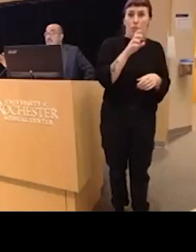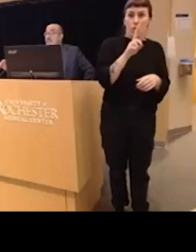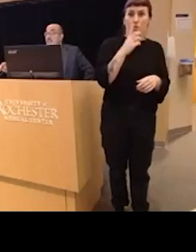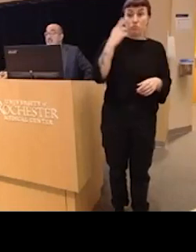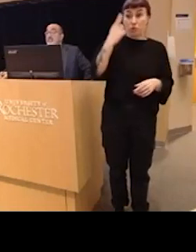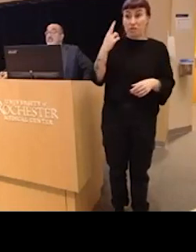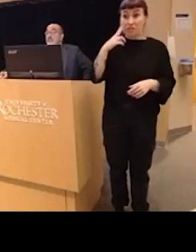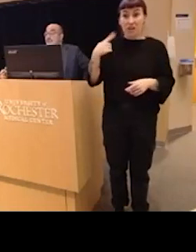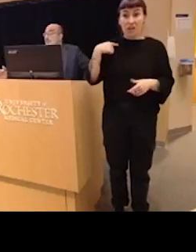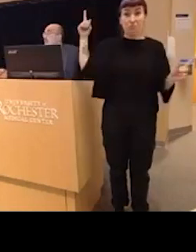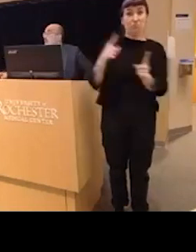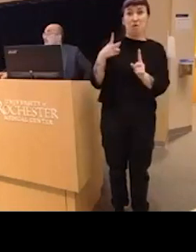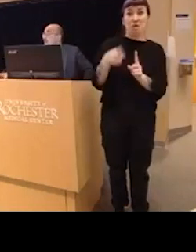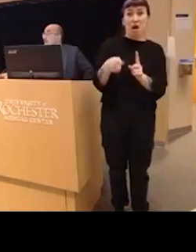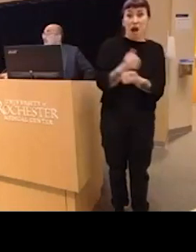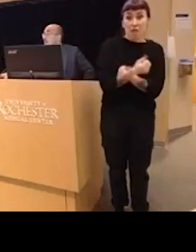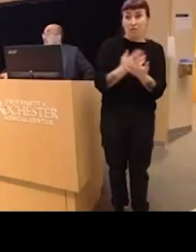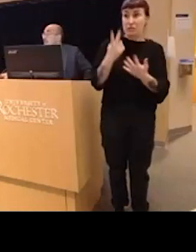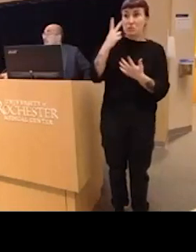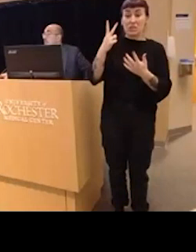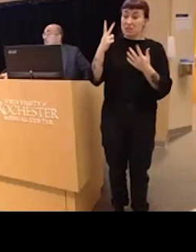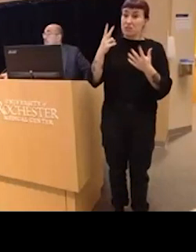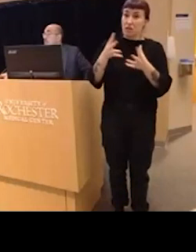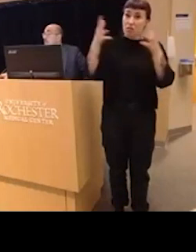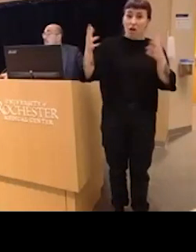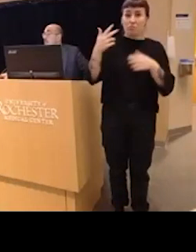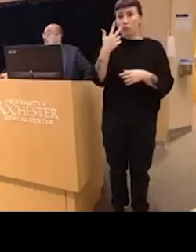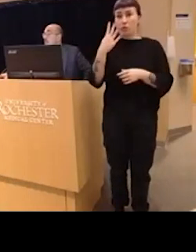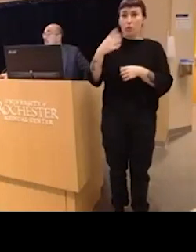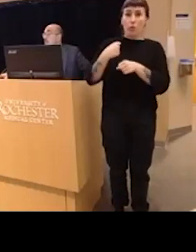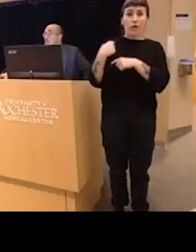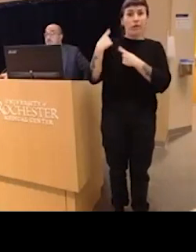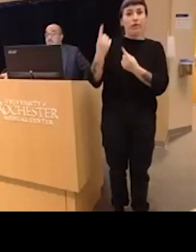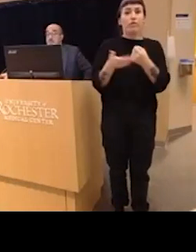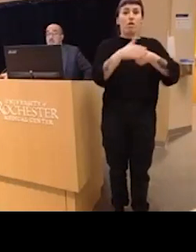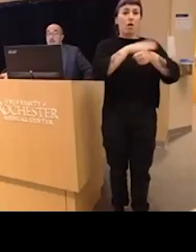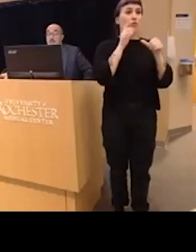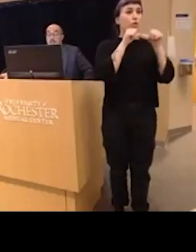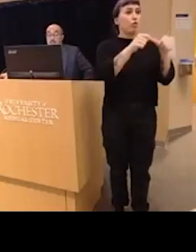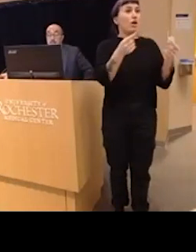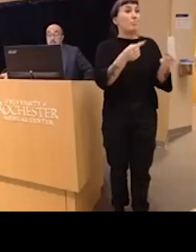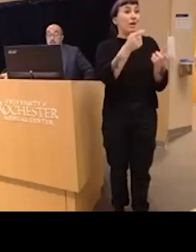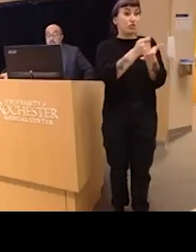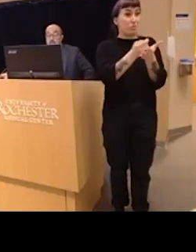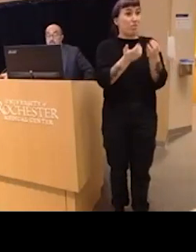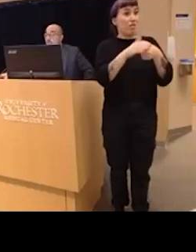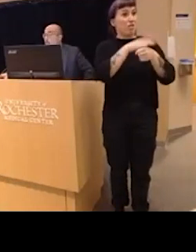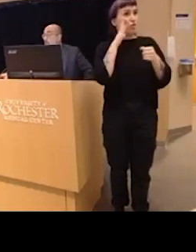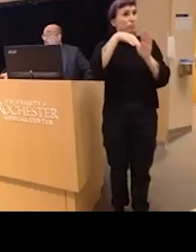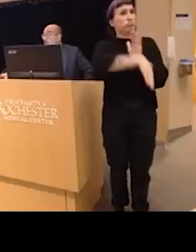cutting everything else and so that's what we're seeing massively in the past three or four years is coverage for chronic pain treatments has really dropped and that also makes it important to have